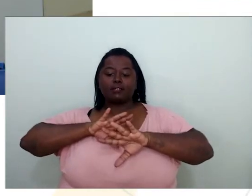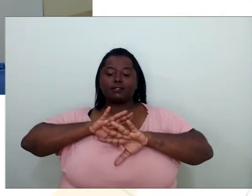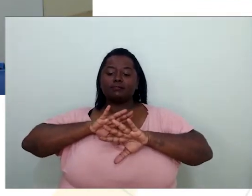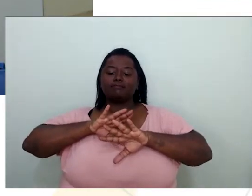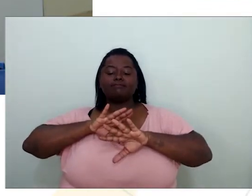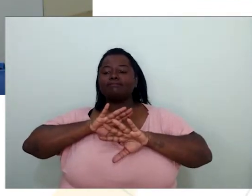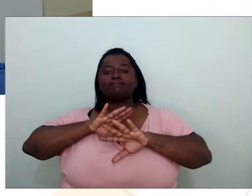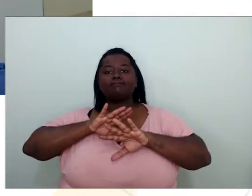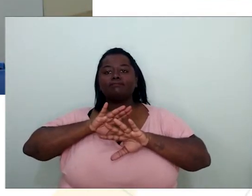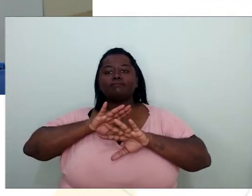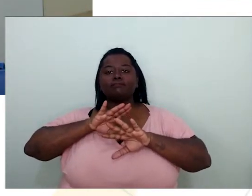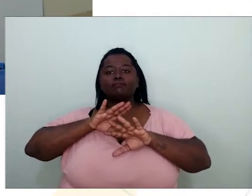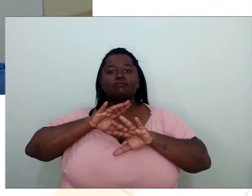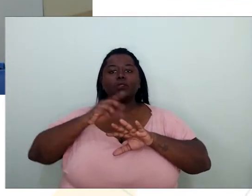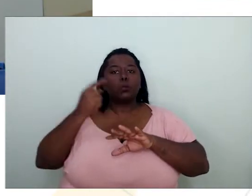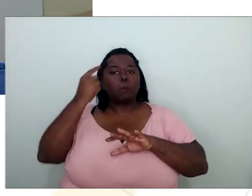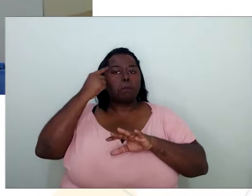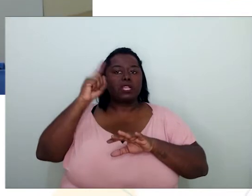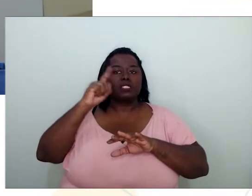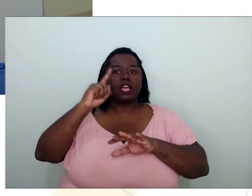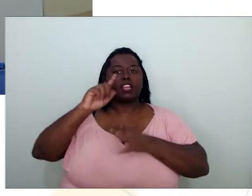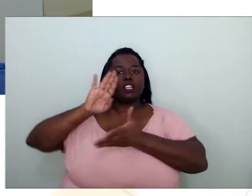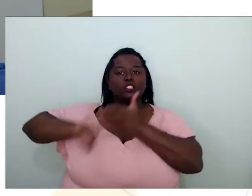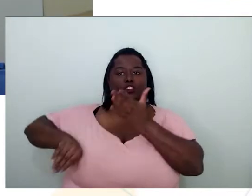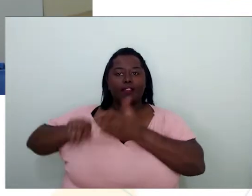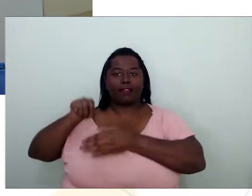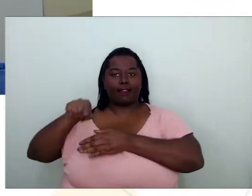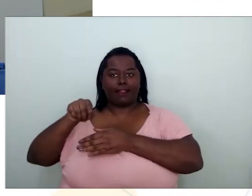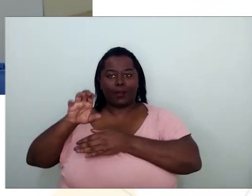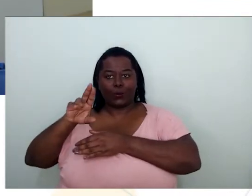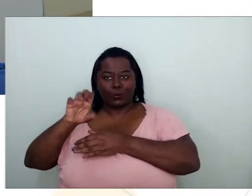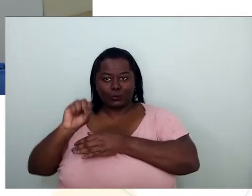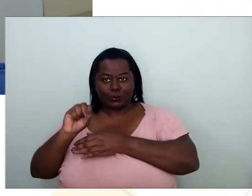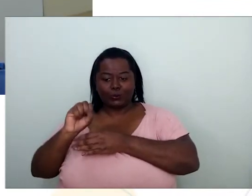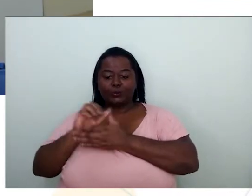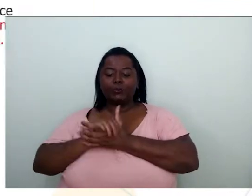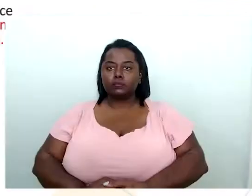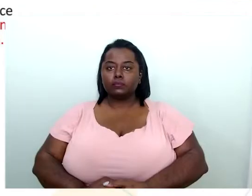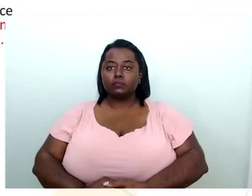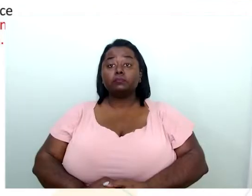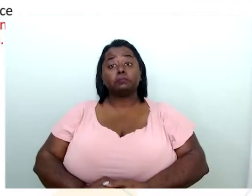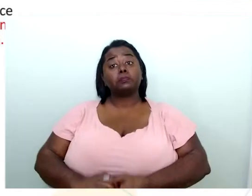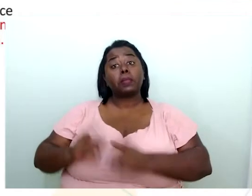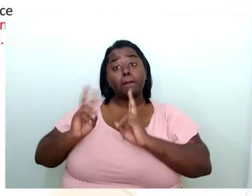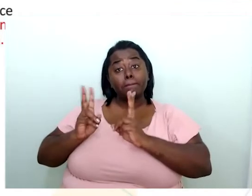and not taking that out of the equation. Yet teachers and